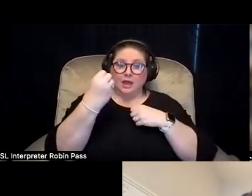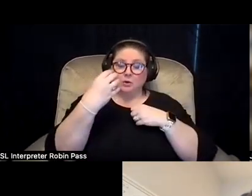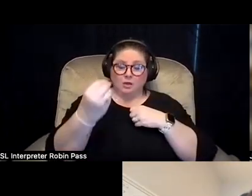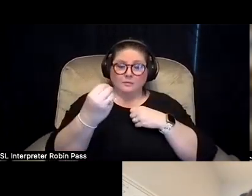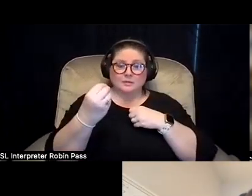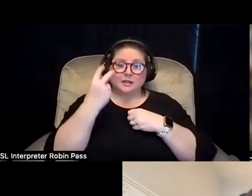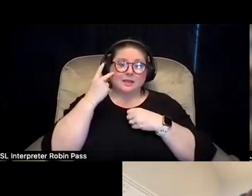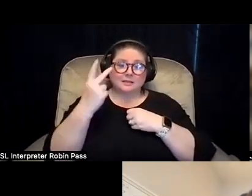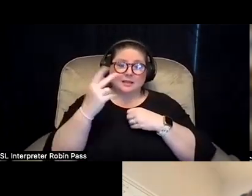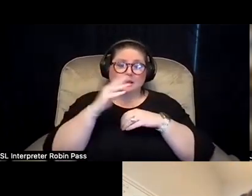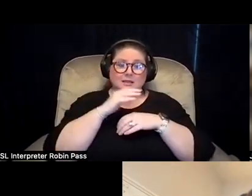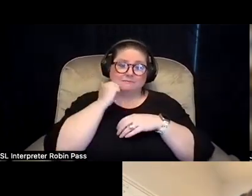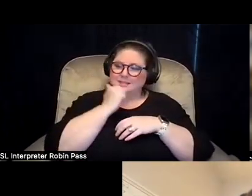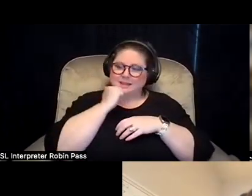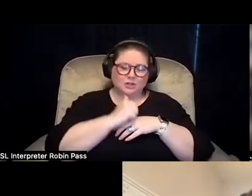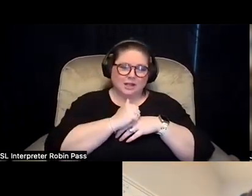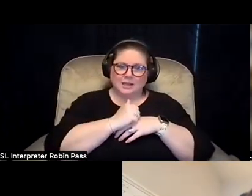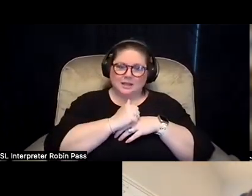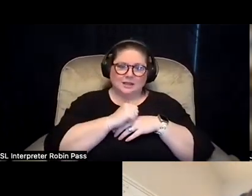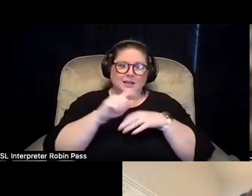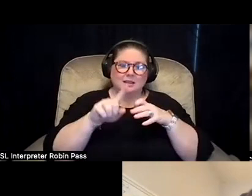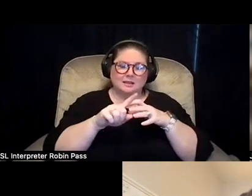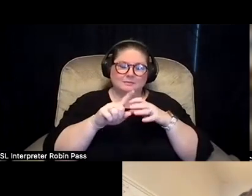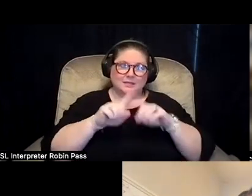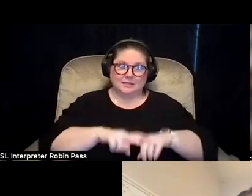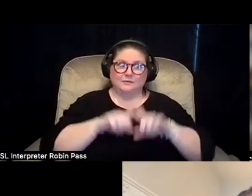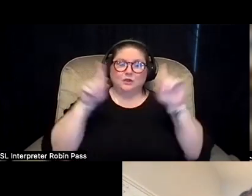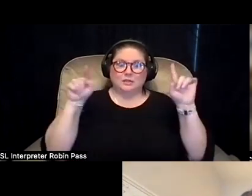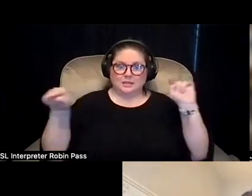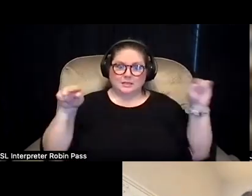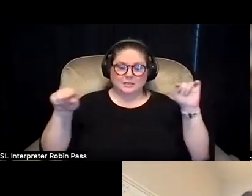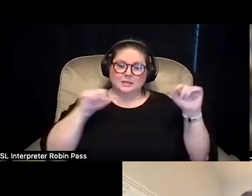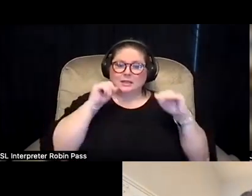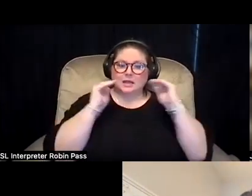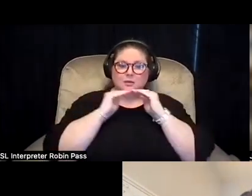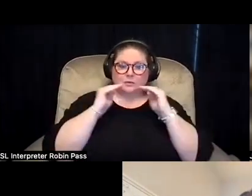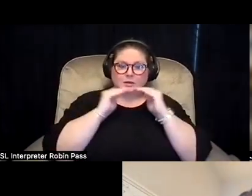daily you know stark differences and inequities and if you could dig and examine your history